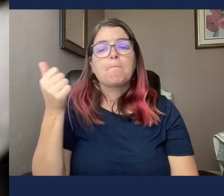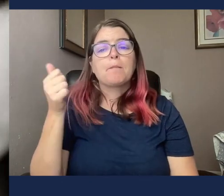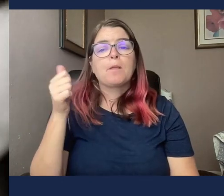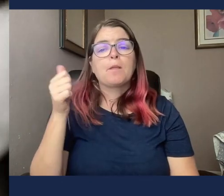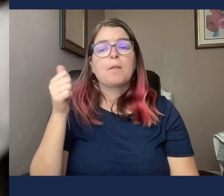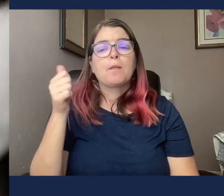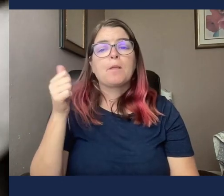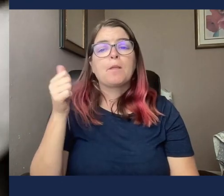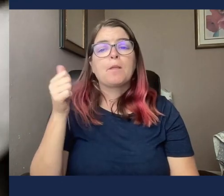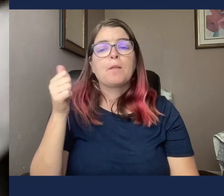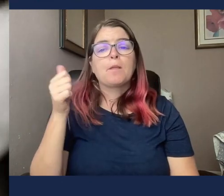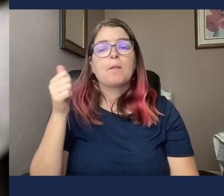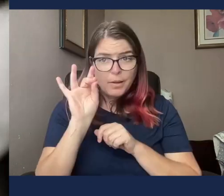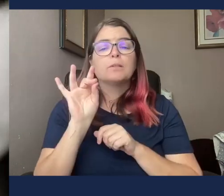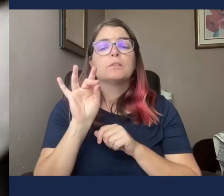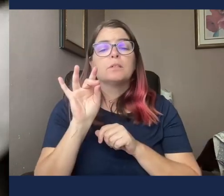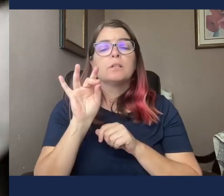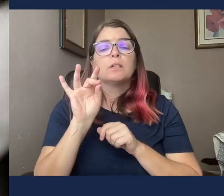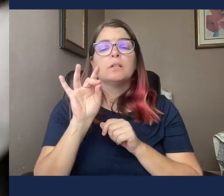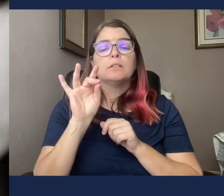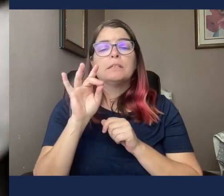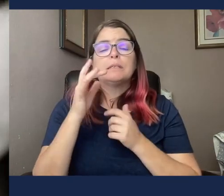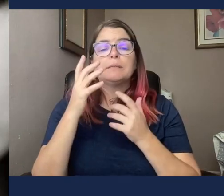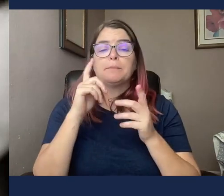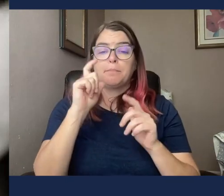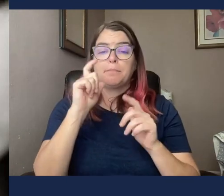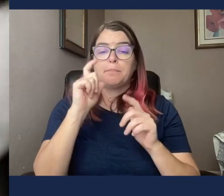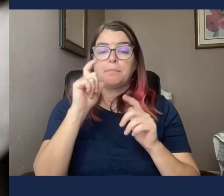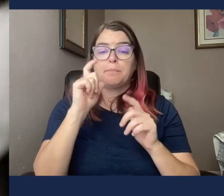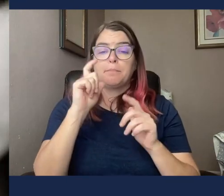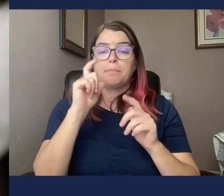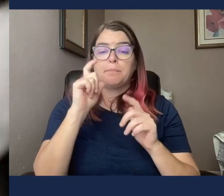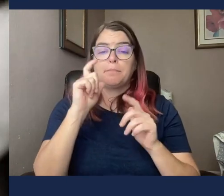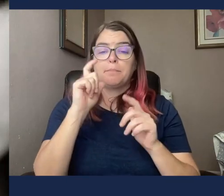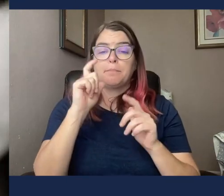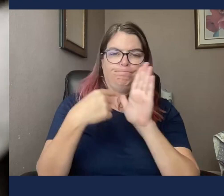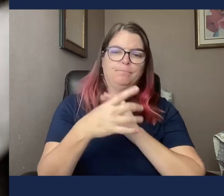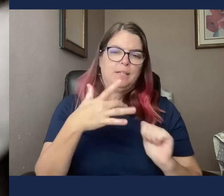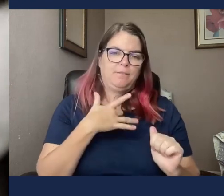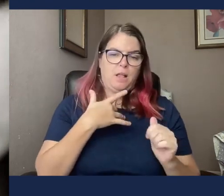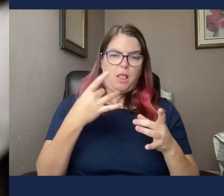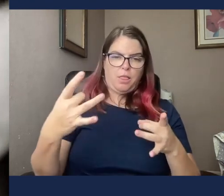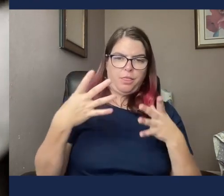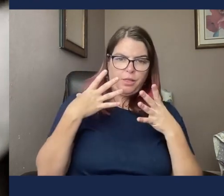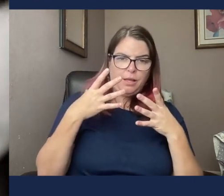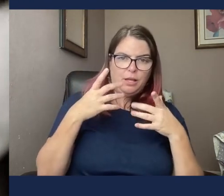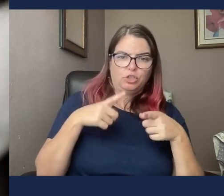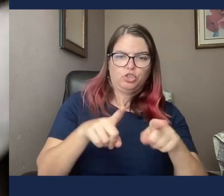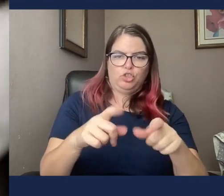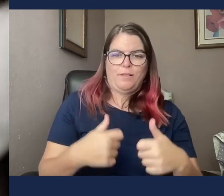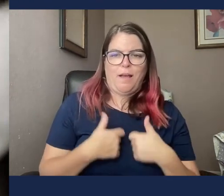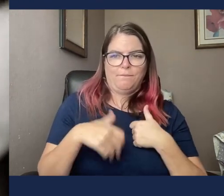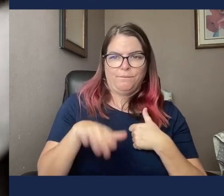was a 56% increase in reported hate cases between the years 2022 and 2023. This amounted to